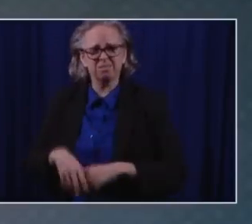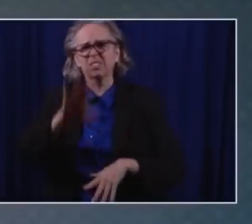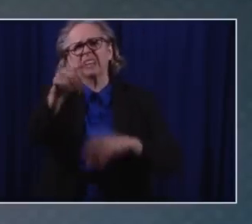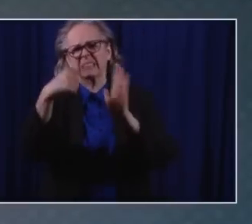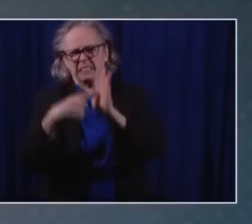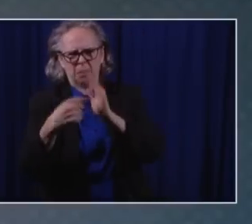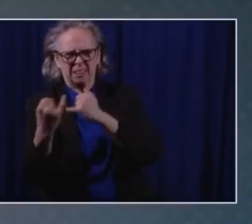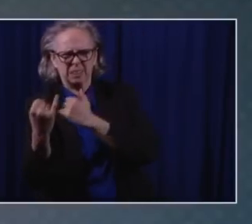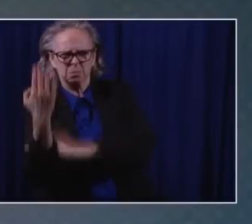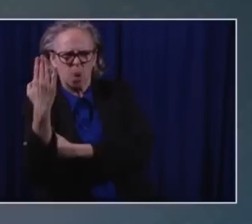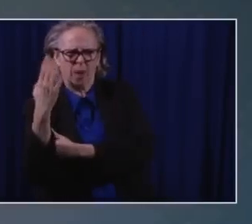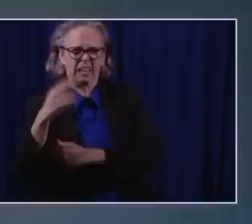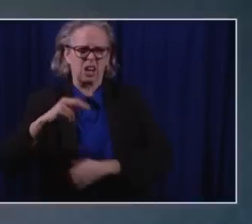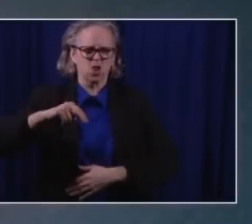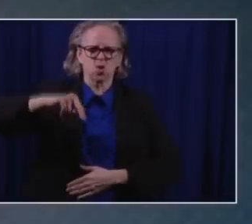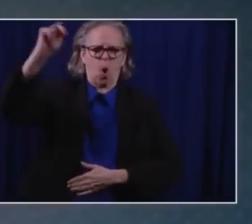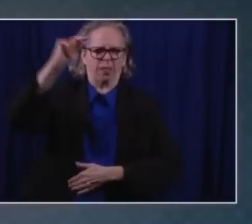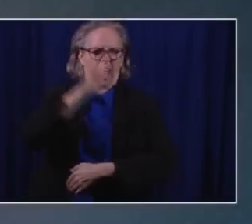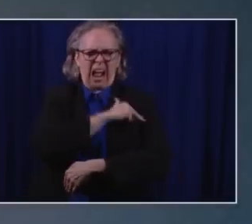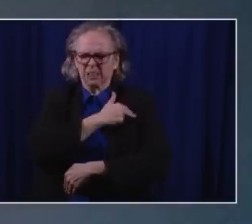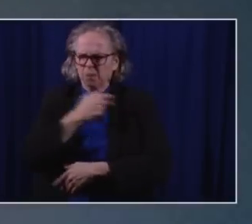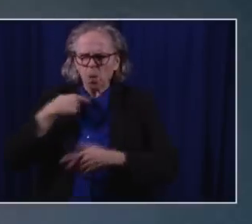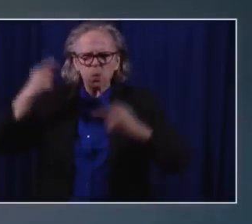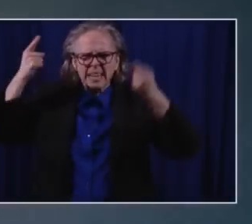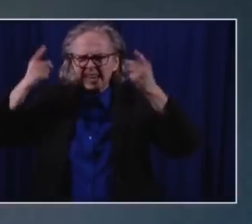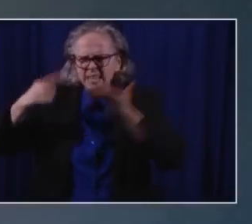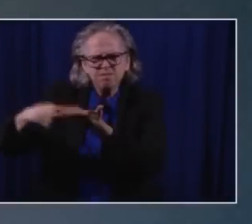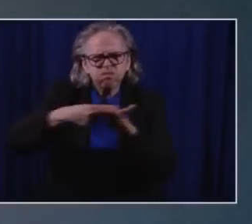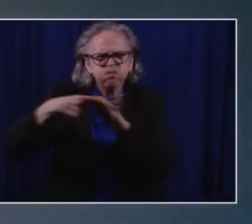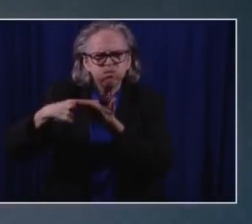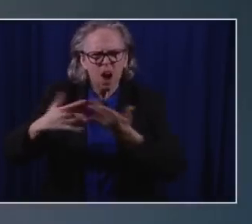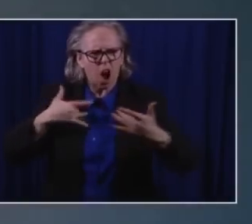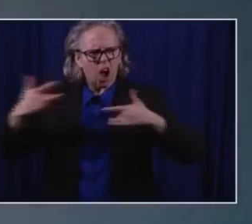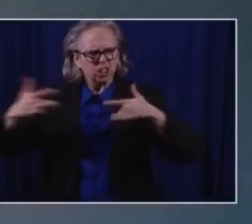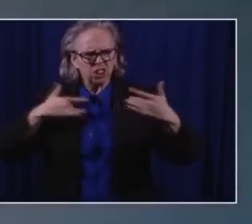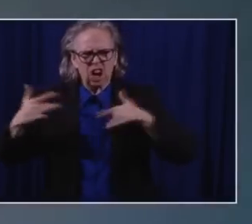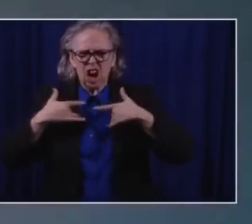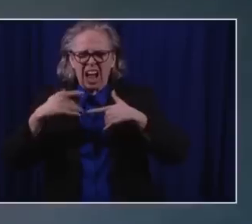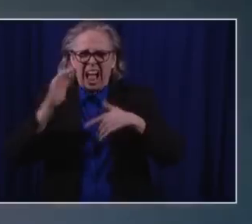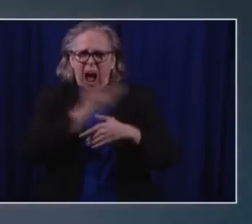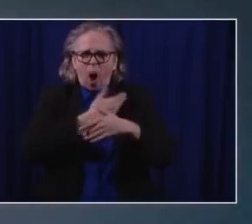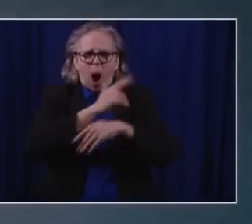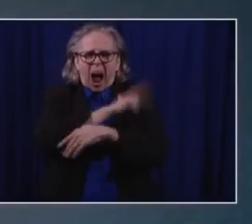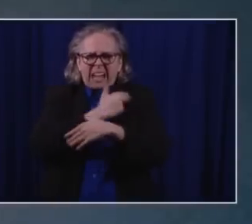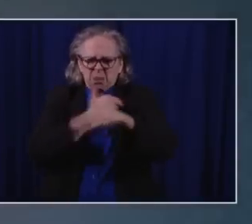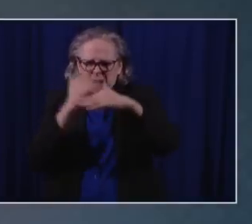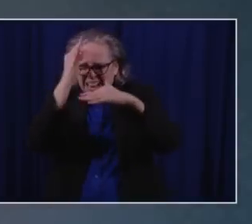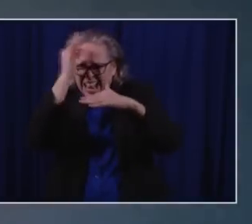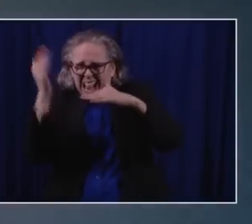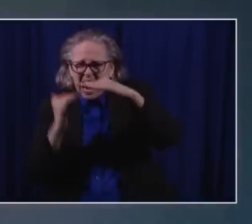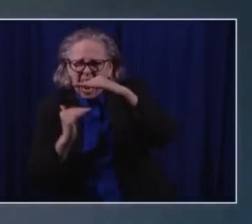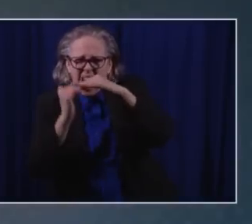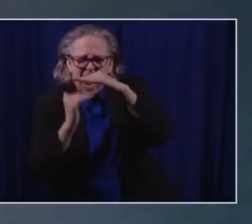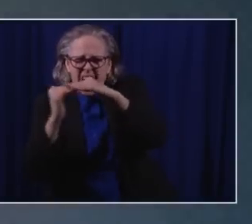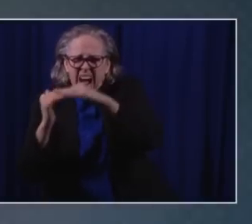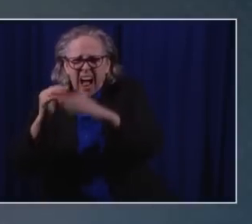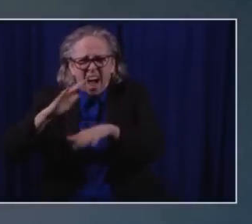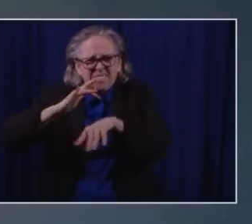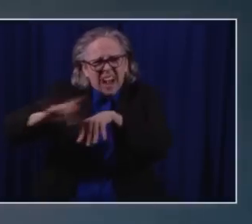noon today we're talking to all the leaders of the hospital throughout the northern zone. All of us are starting to be